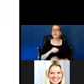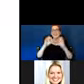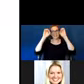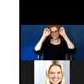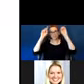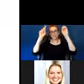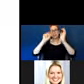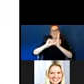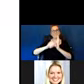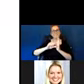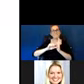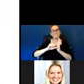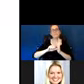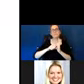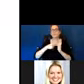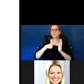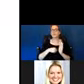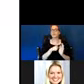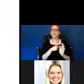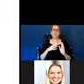for outreach providers and shelter providers.